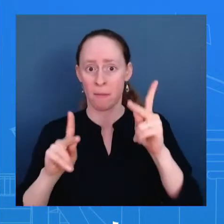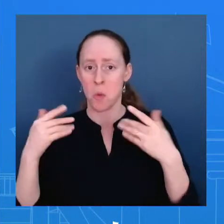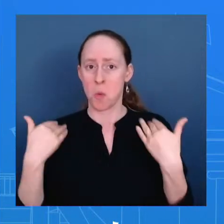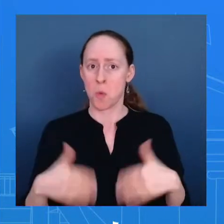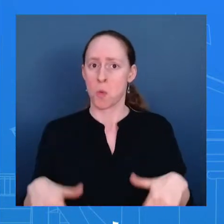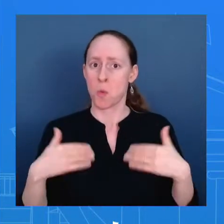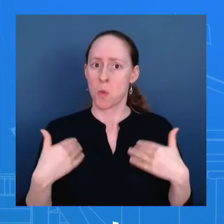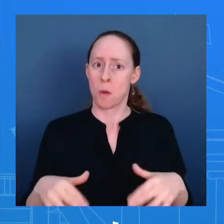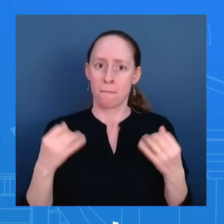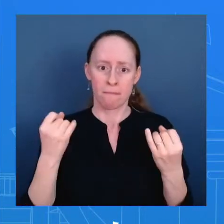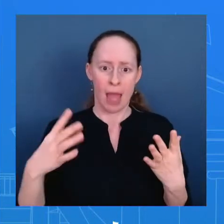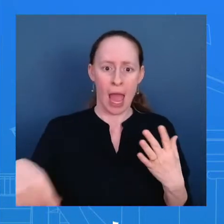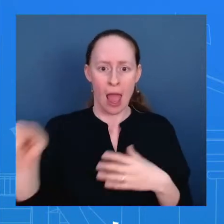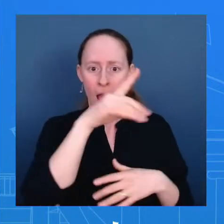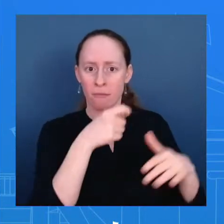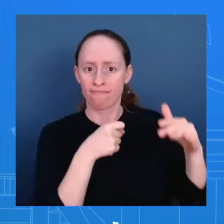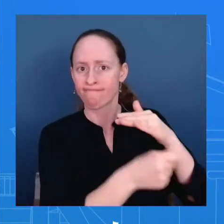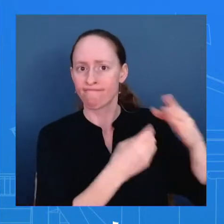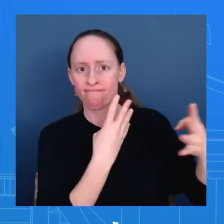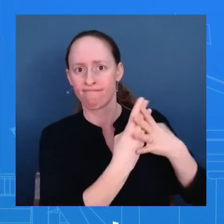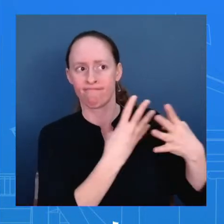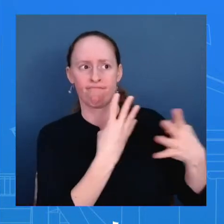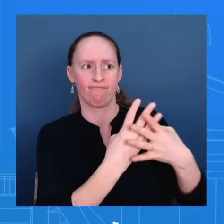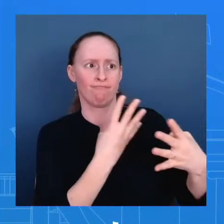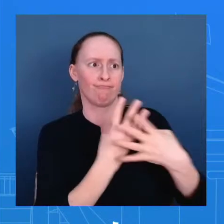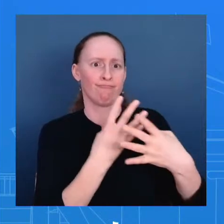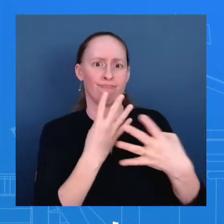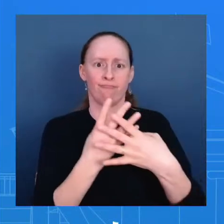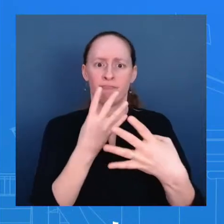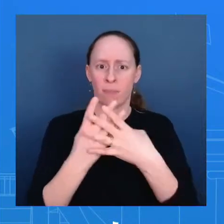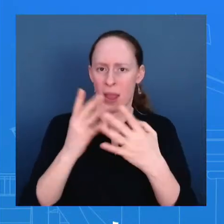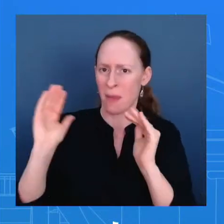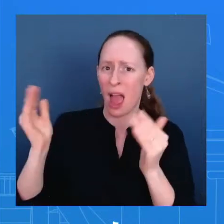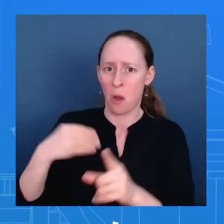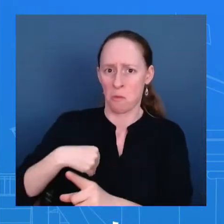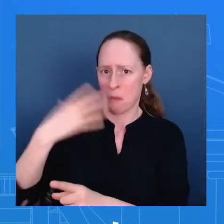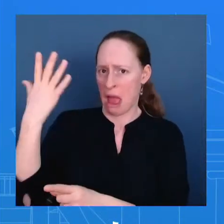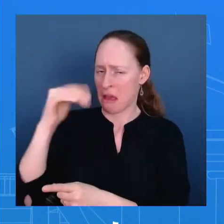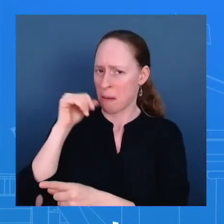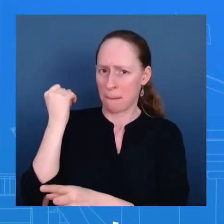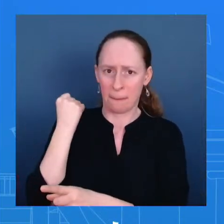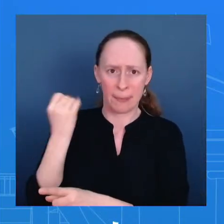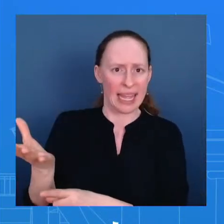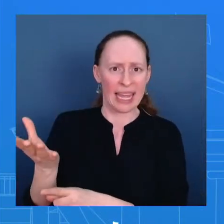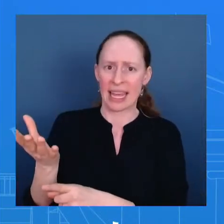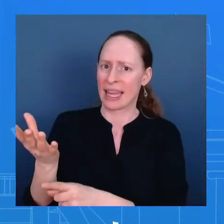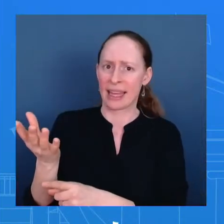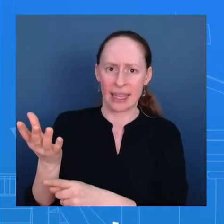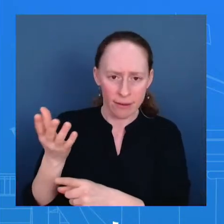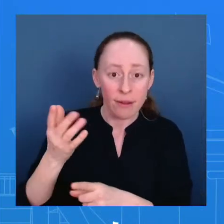The President's actions today further his commitment to reverse longstanding injustices